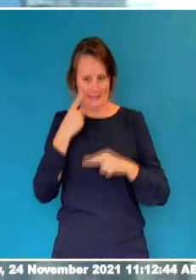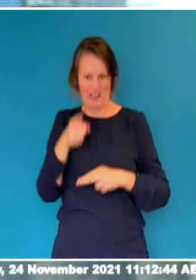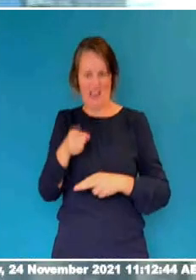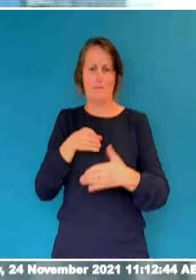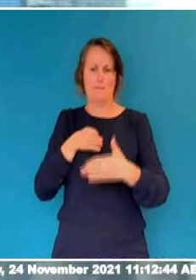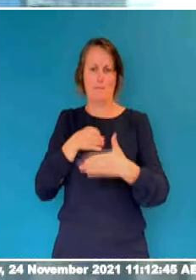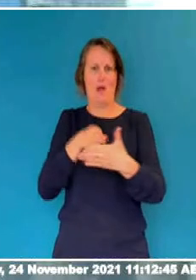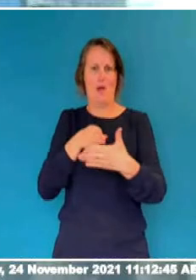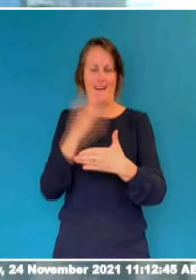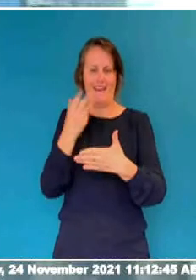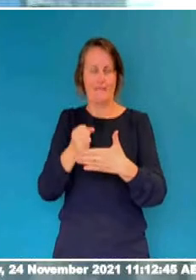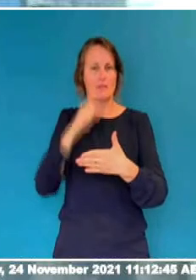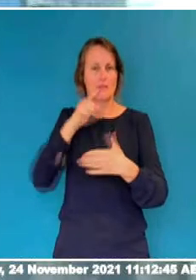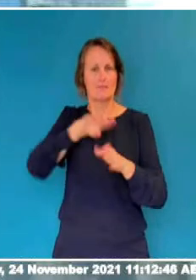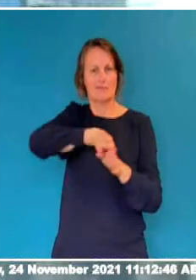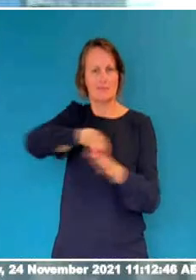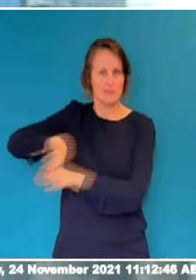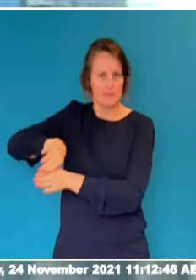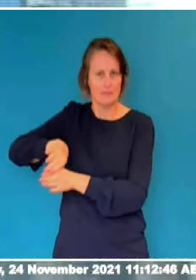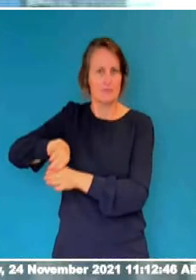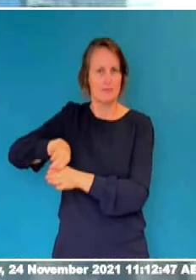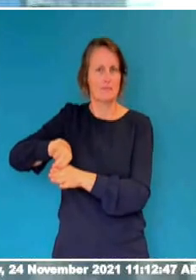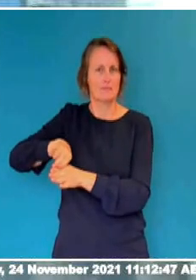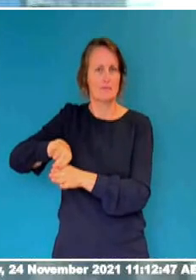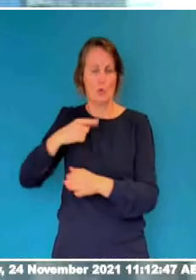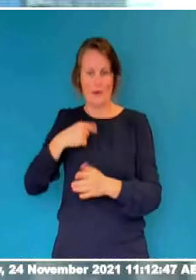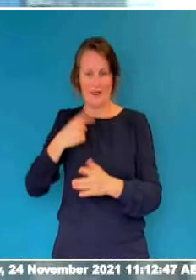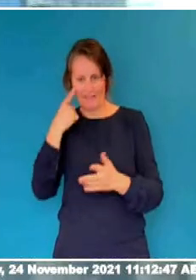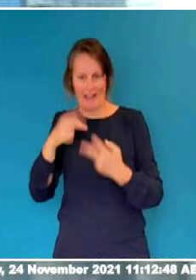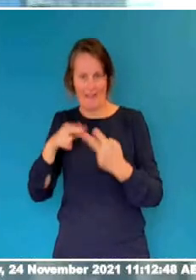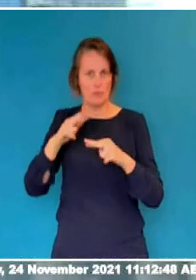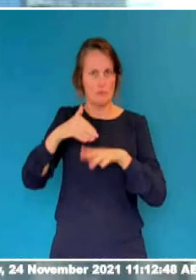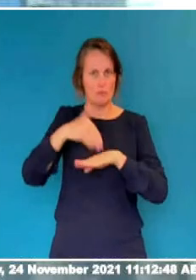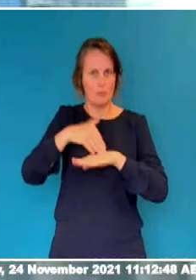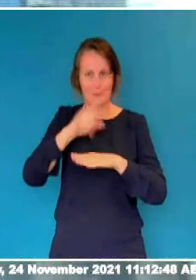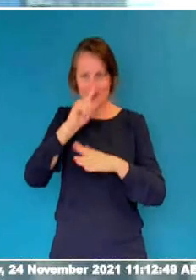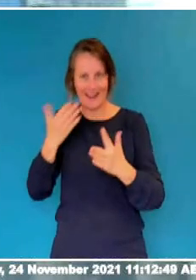where we see there may be accessibility issues and that's the approach we've taken.